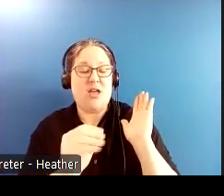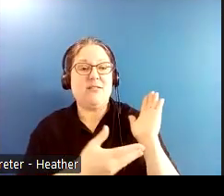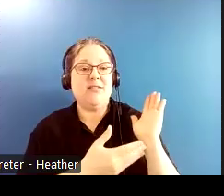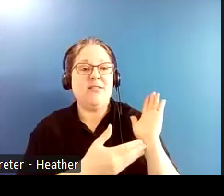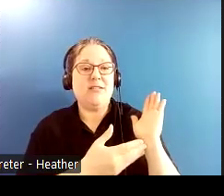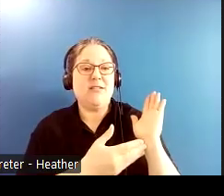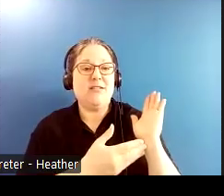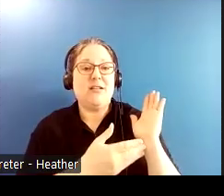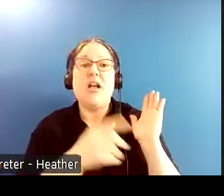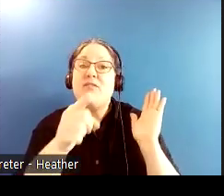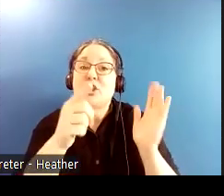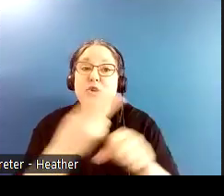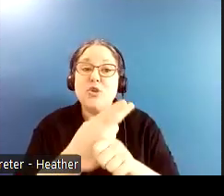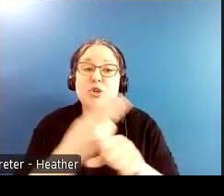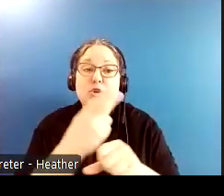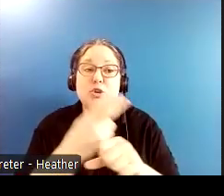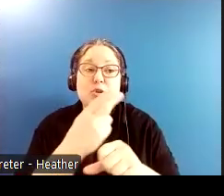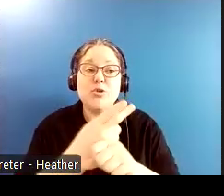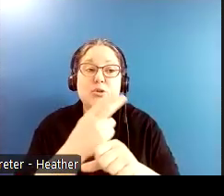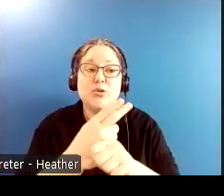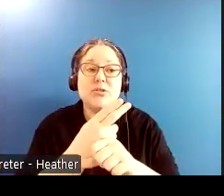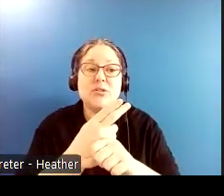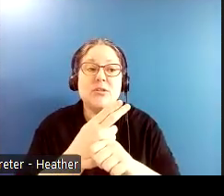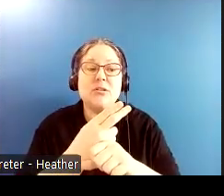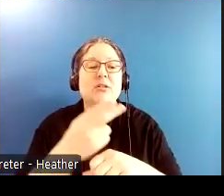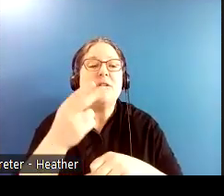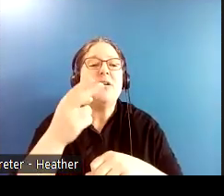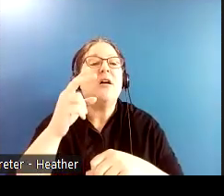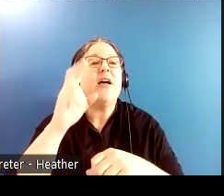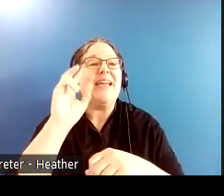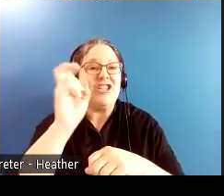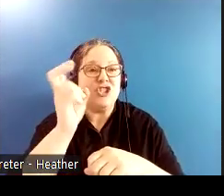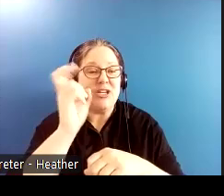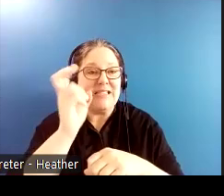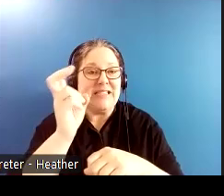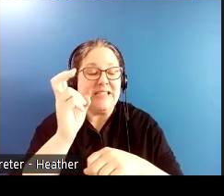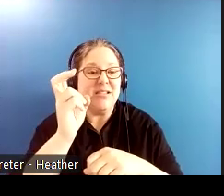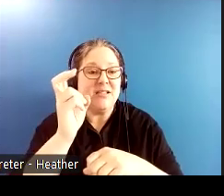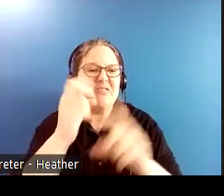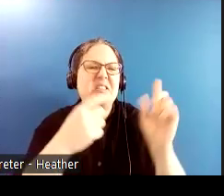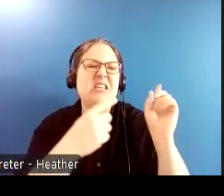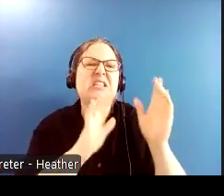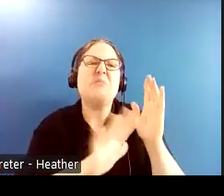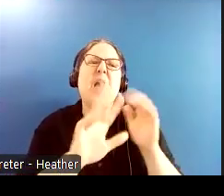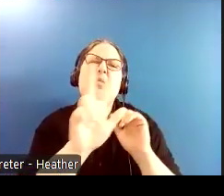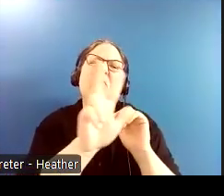of you who use uh God's best measurement system, which is in inches, uh this is about 3-ish inches.